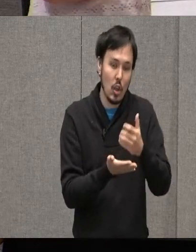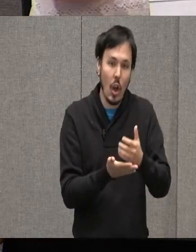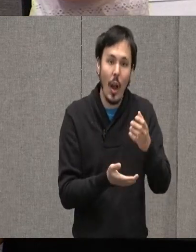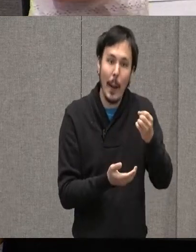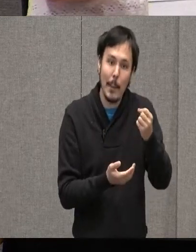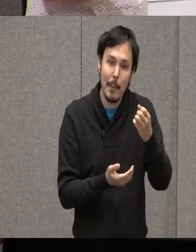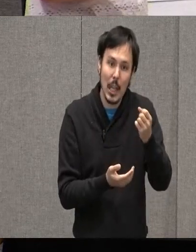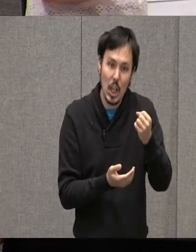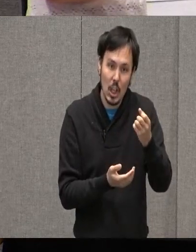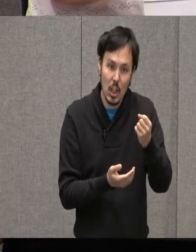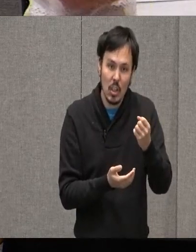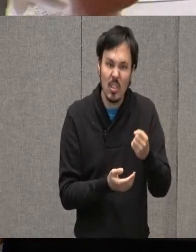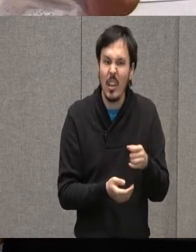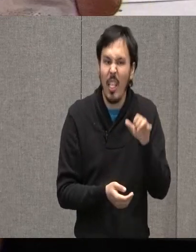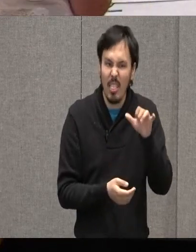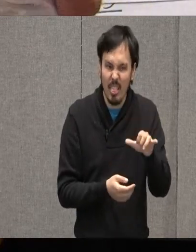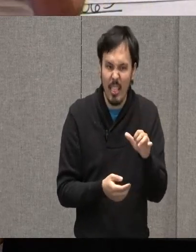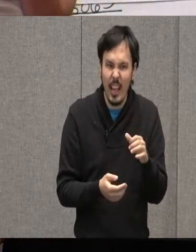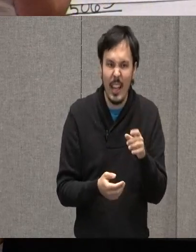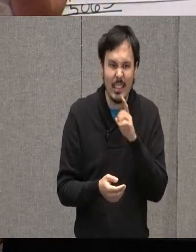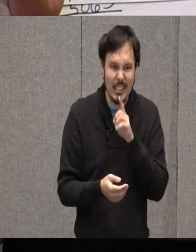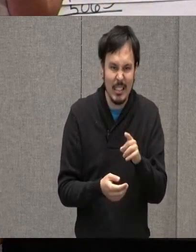Are we done? Did I add that right?